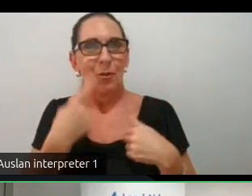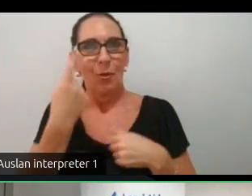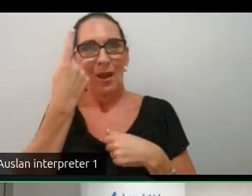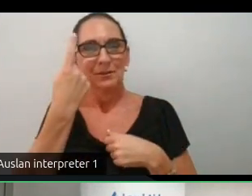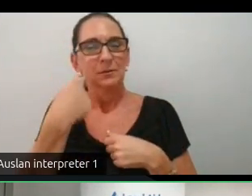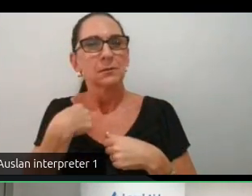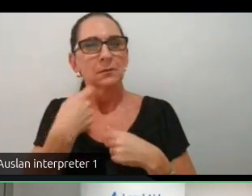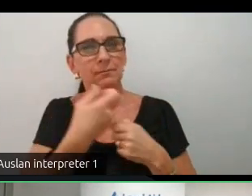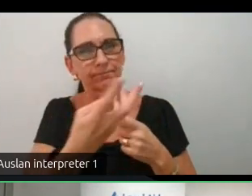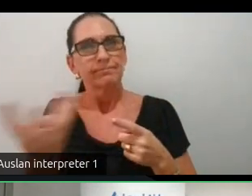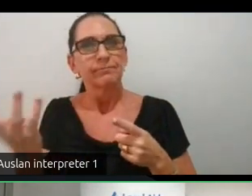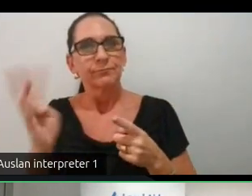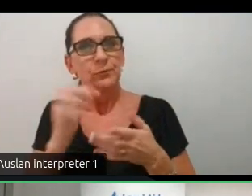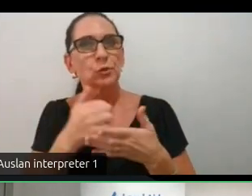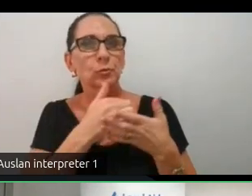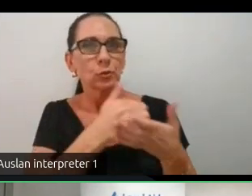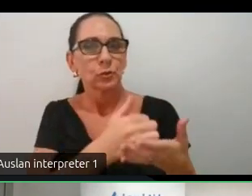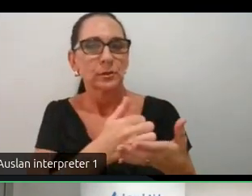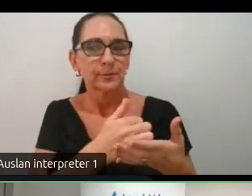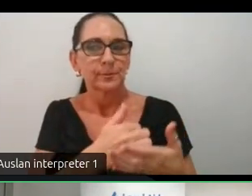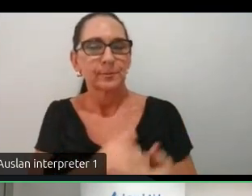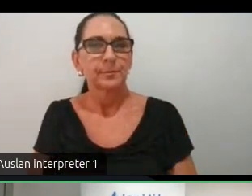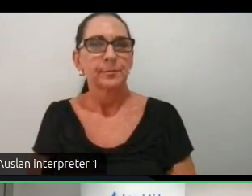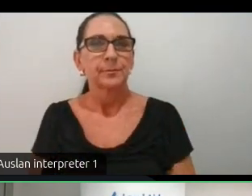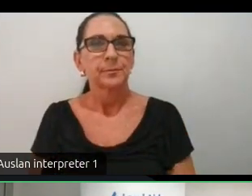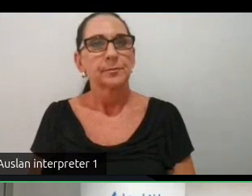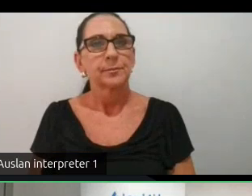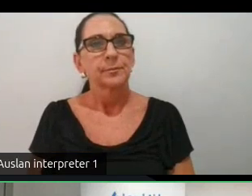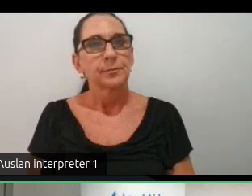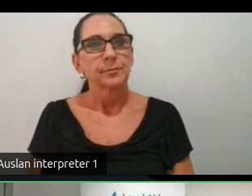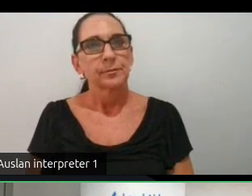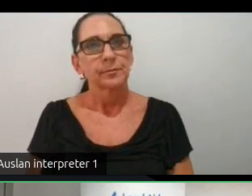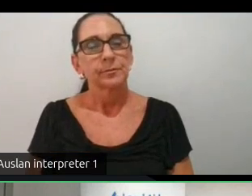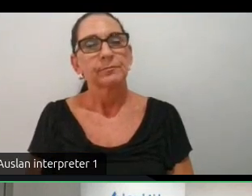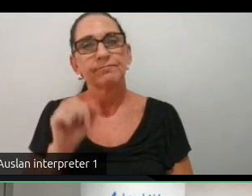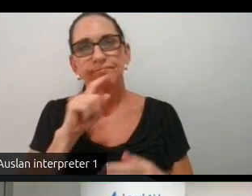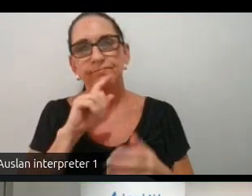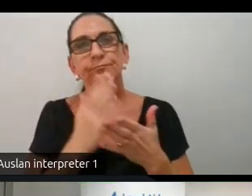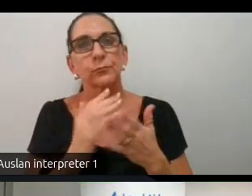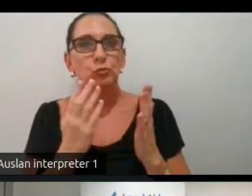just one part of it rather than the whole that holistic approach and wraparound service is really